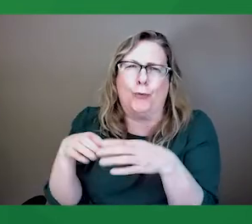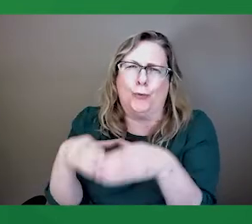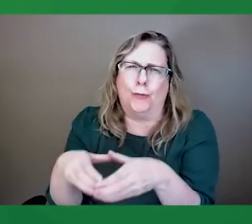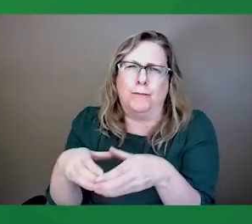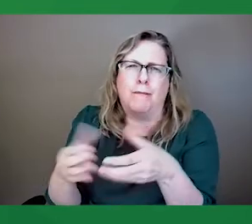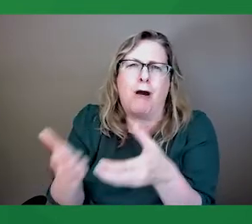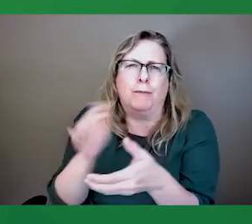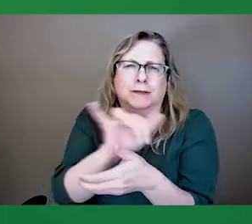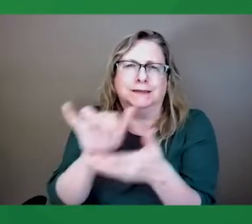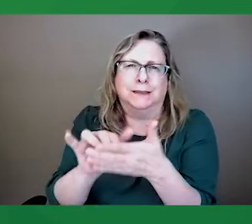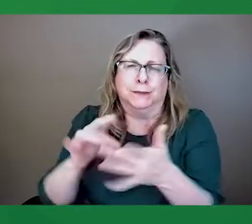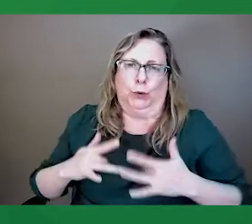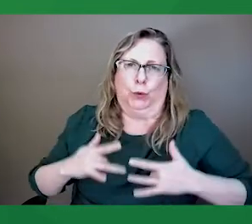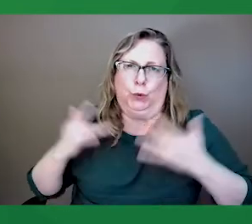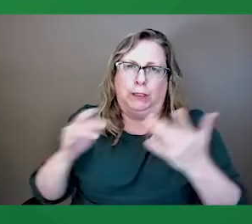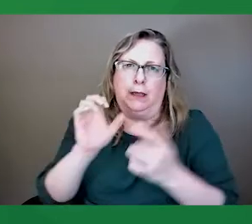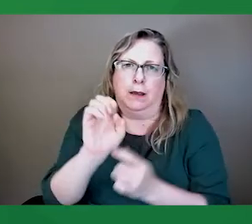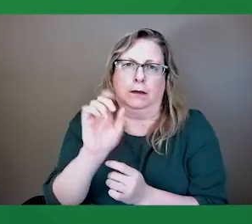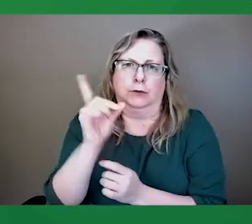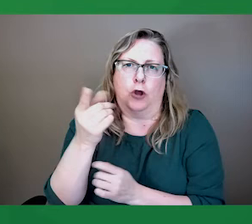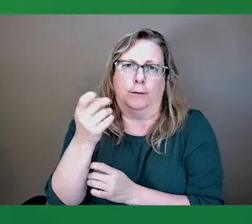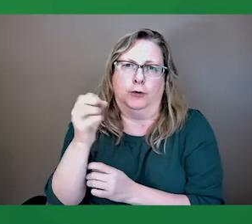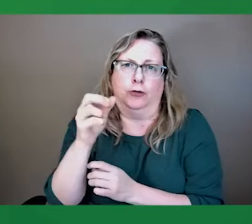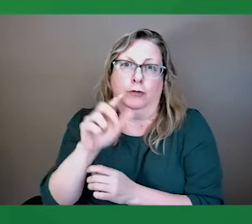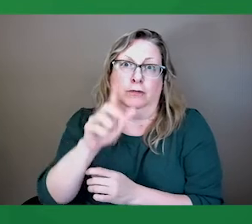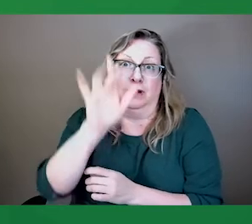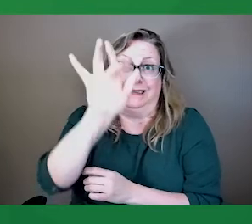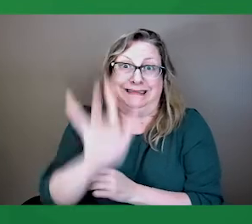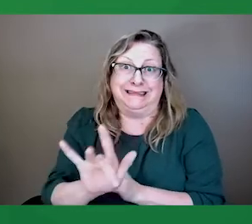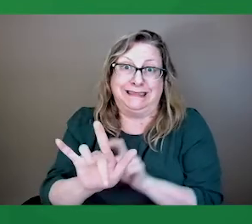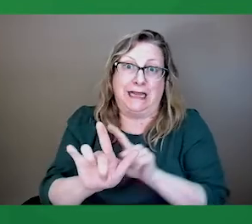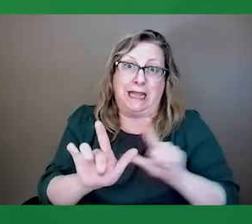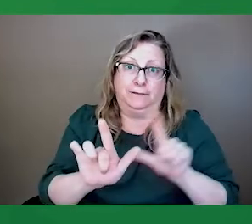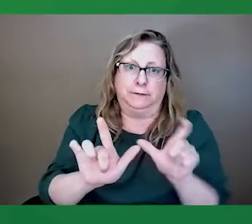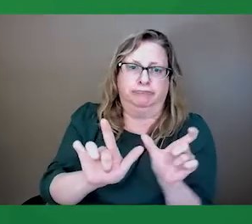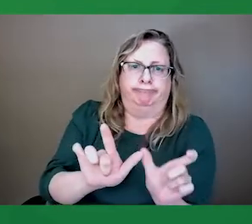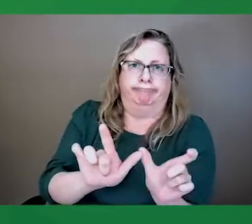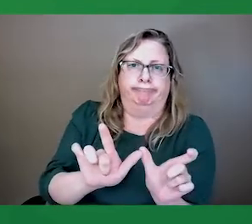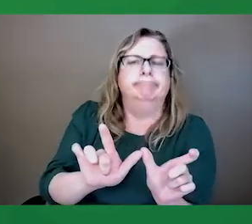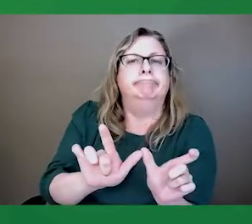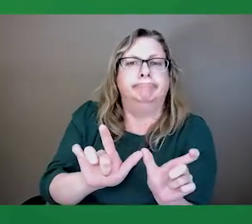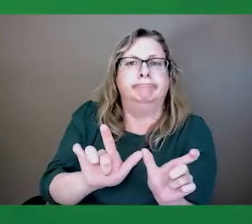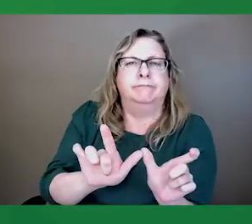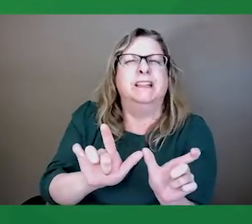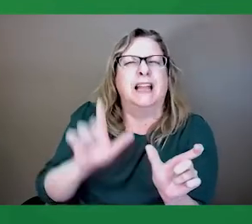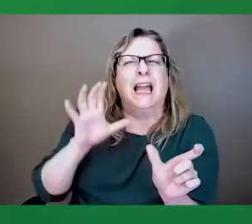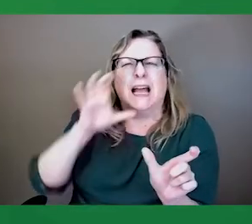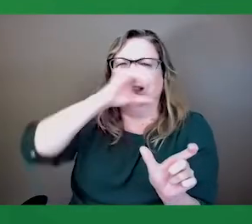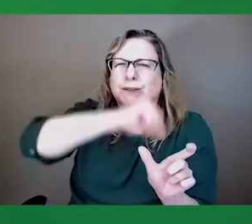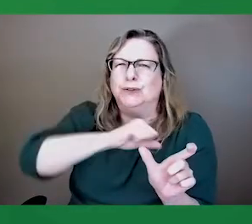Investors, again I'm using investors as a placeholder, they assume that this is such a niche product